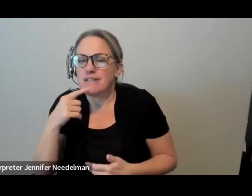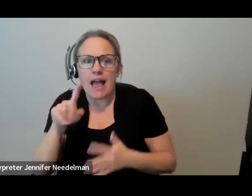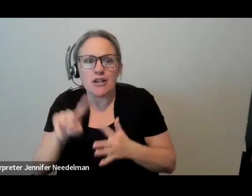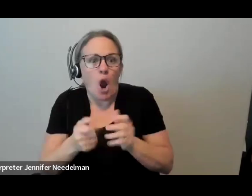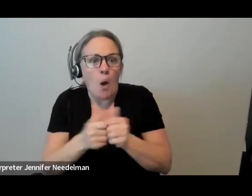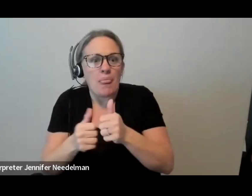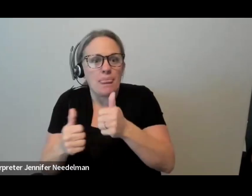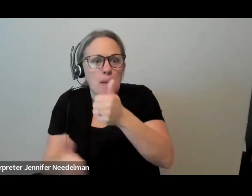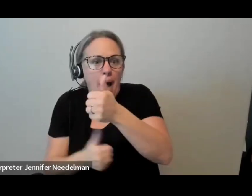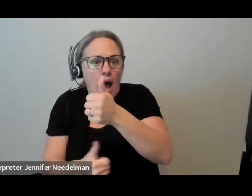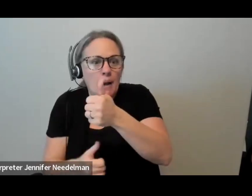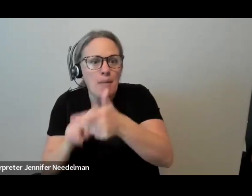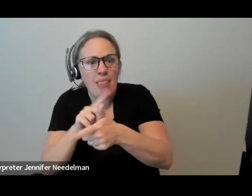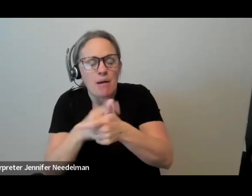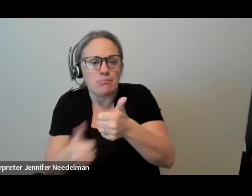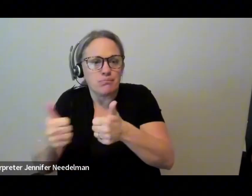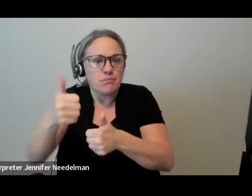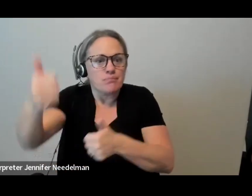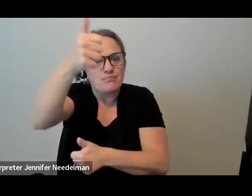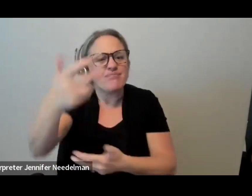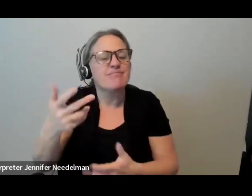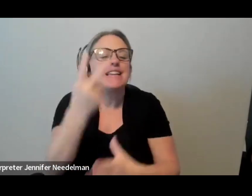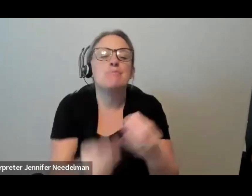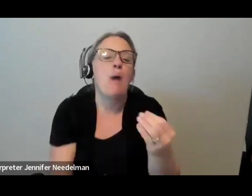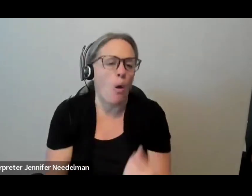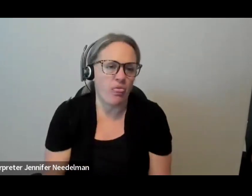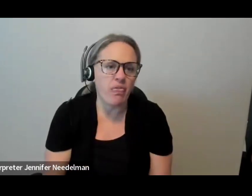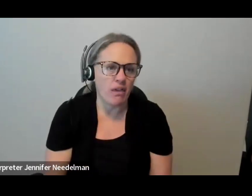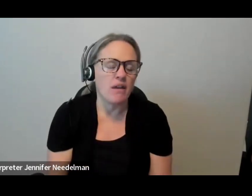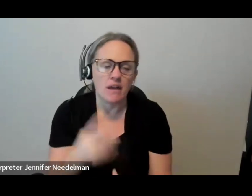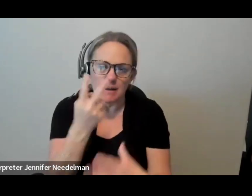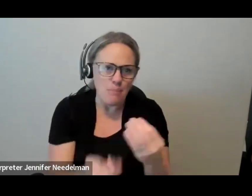And so I, I, I think that "both- and" piece is, it's both really important,